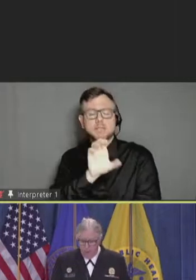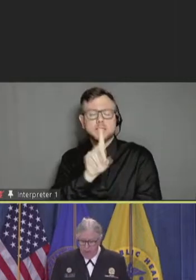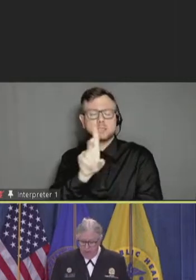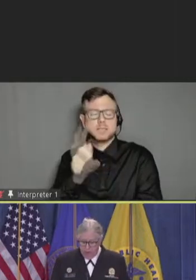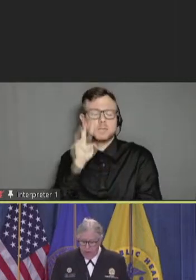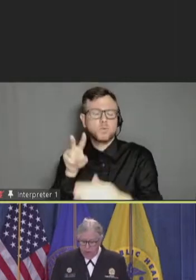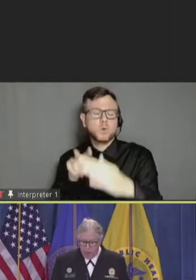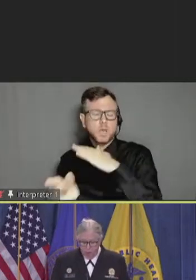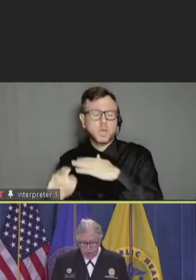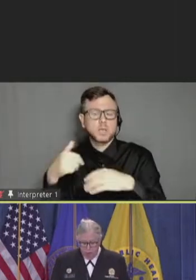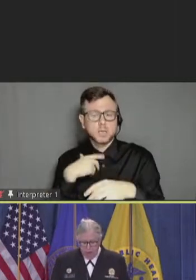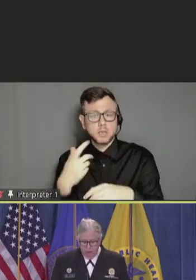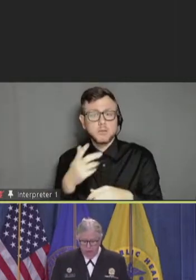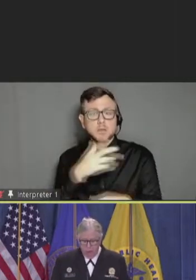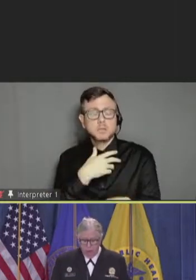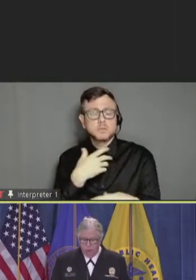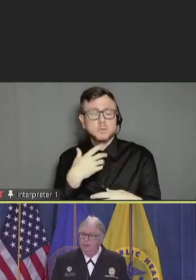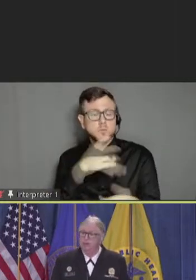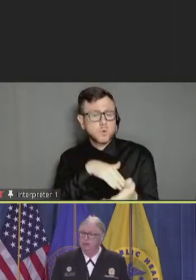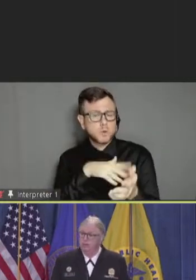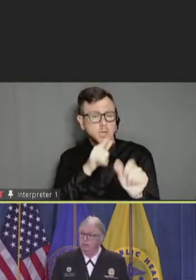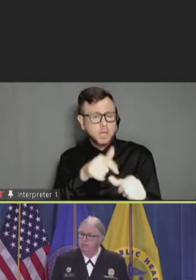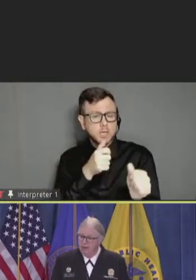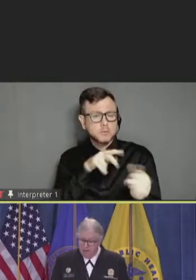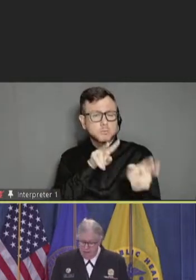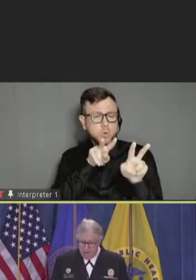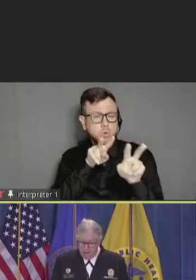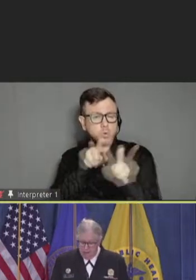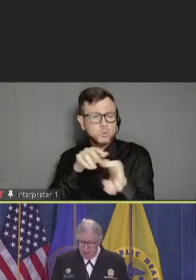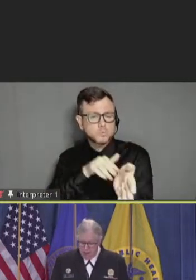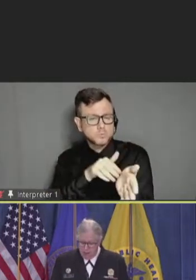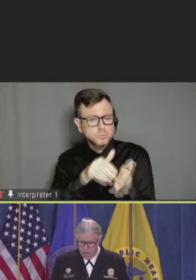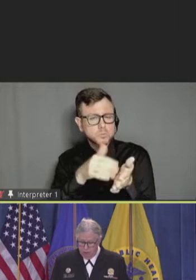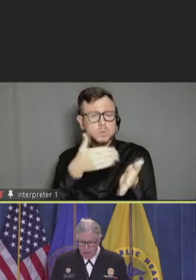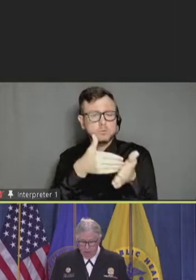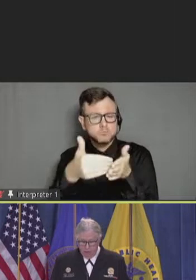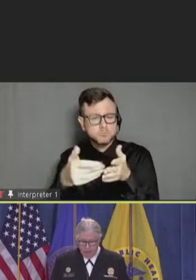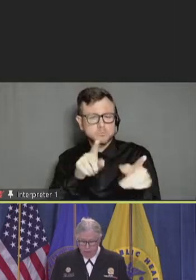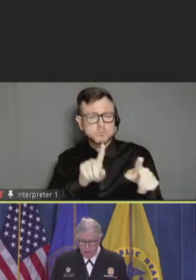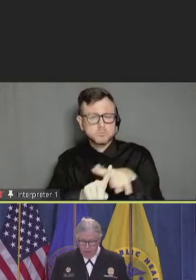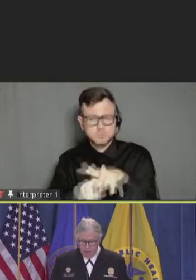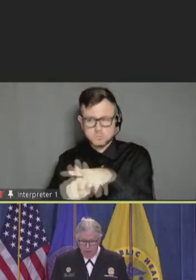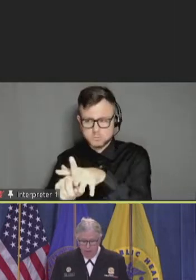practitioners monitor trends, rates of illness, vaccination coverage, among other data points.